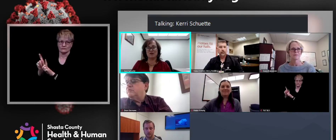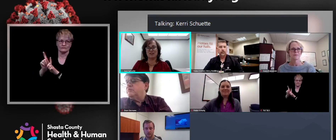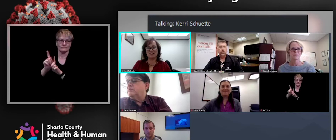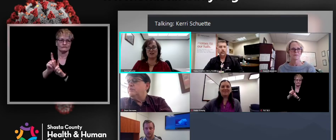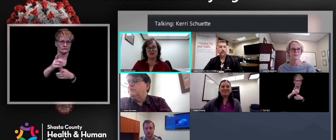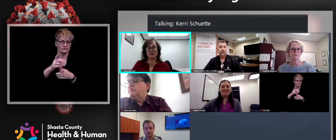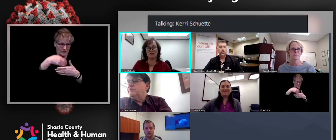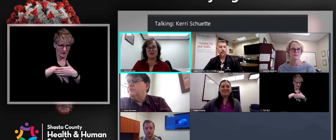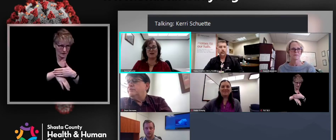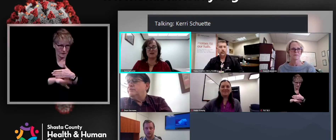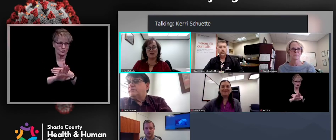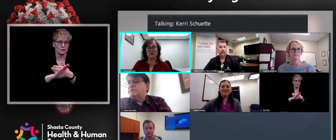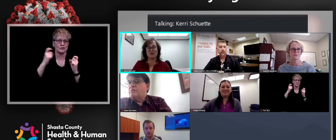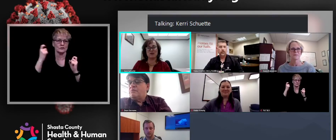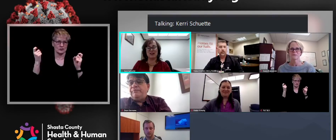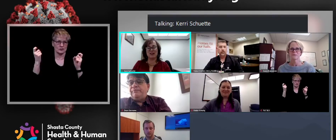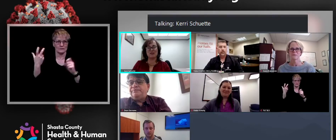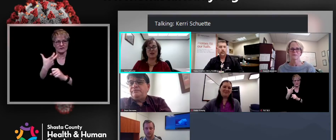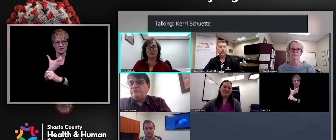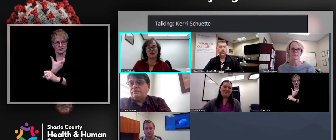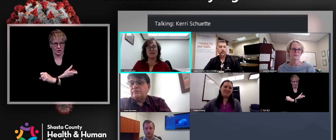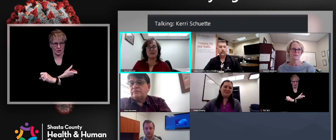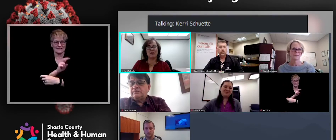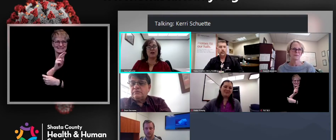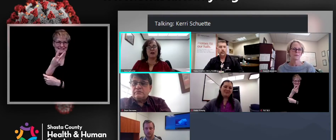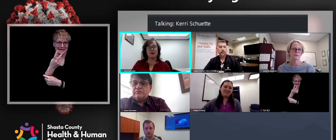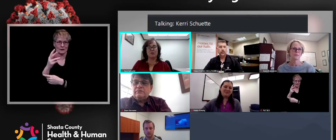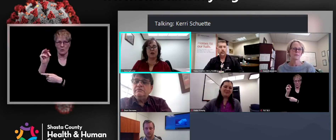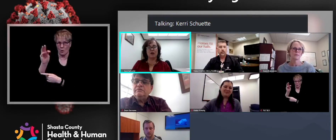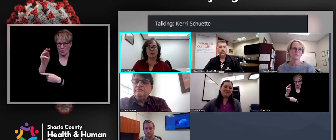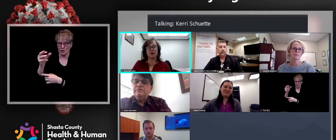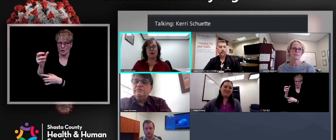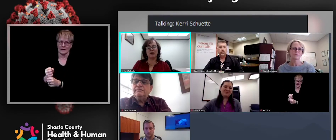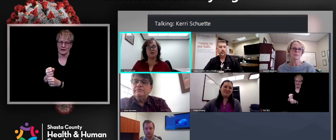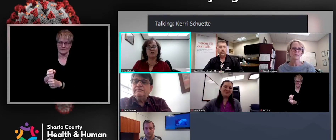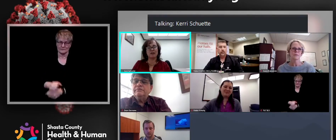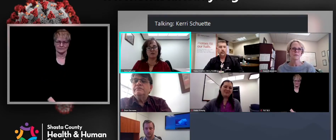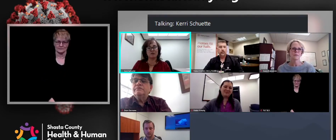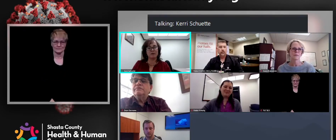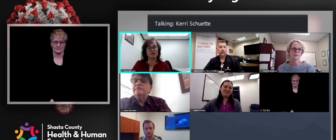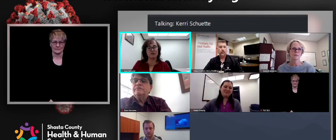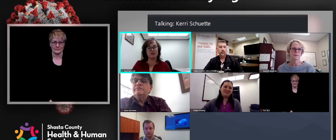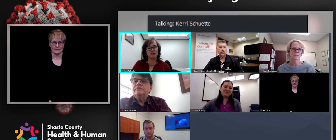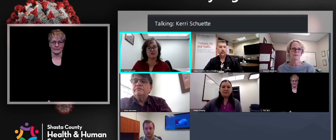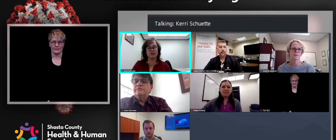news to catch you all up on. So we will start with our Public Health Director, Robin Schurig.